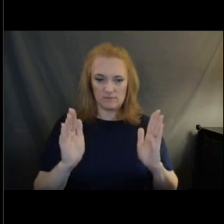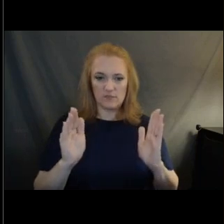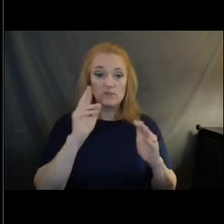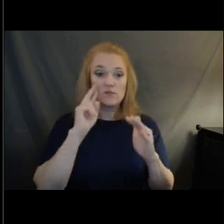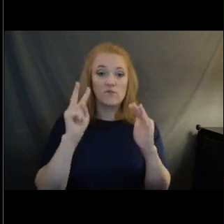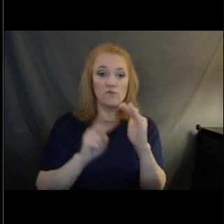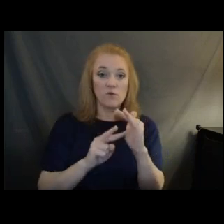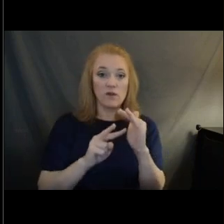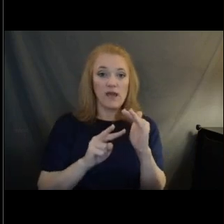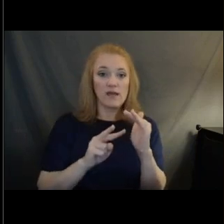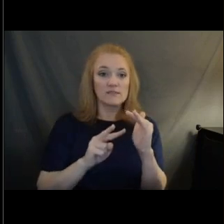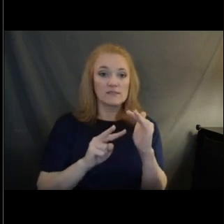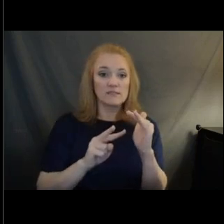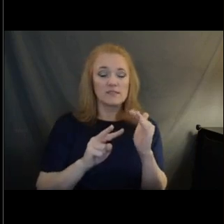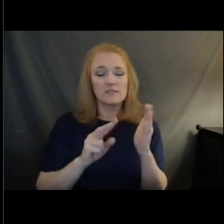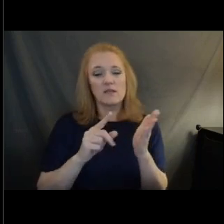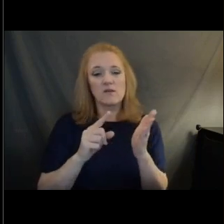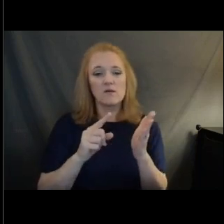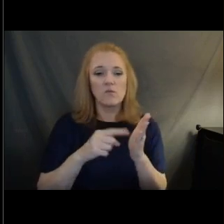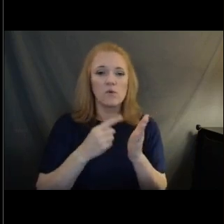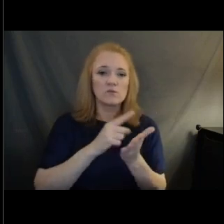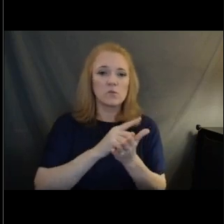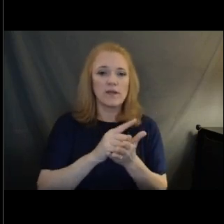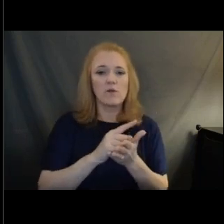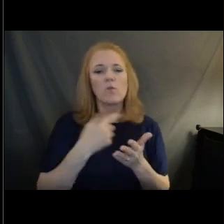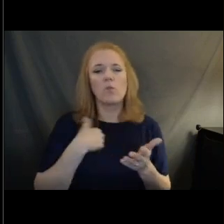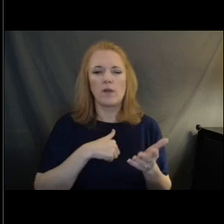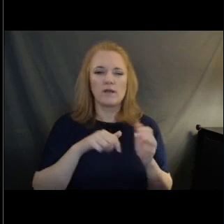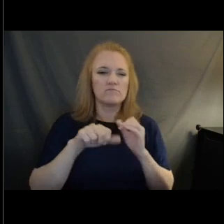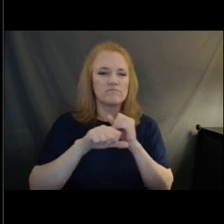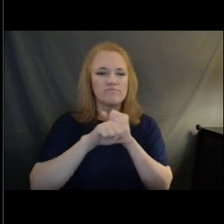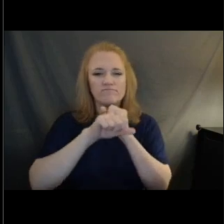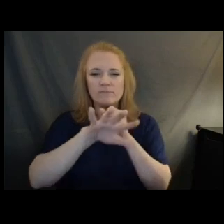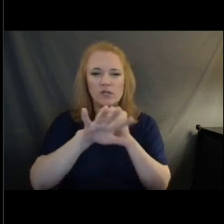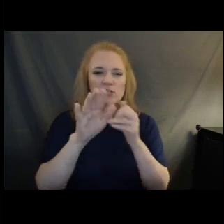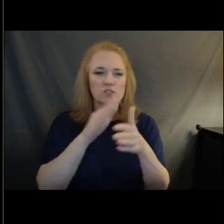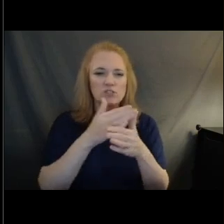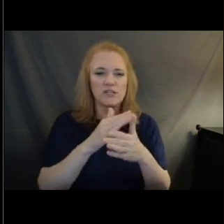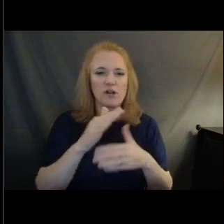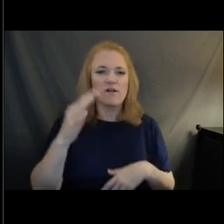issued once per week, currently on Fridays, and then an example graphic is shown there on the